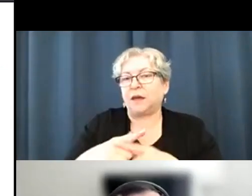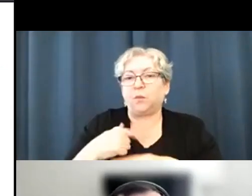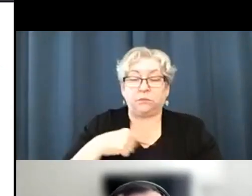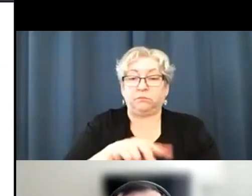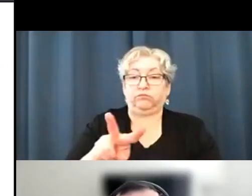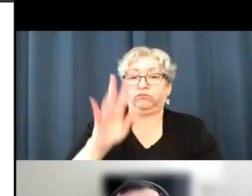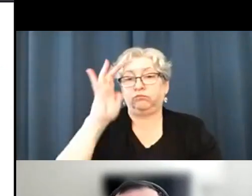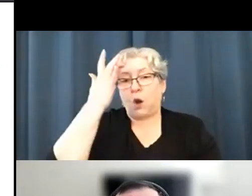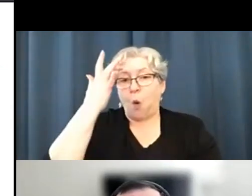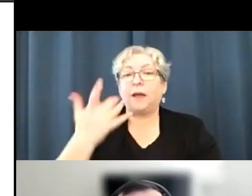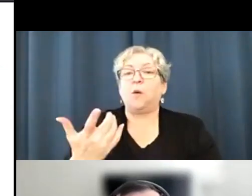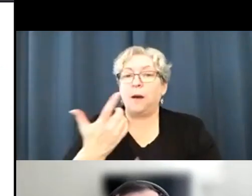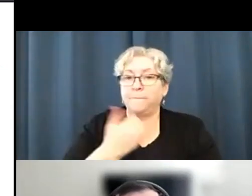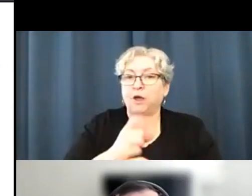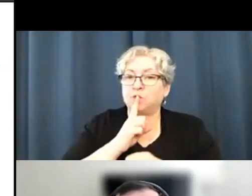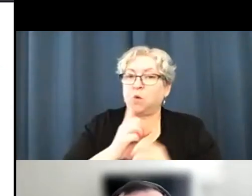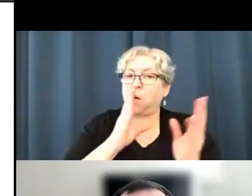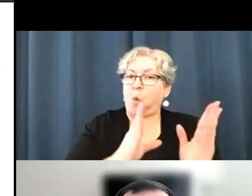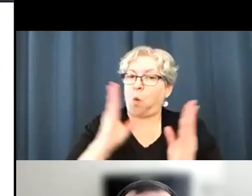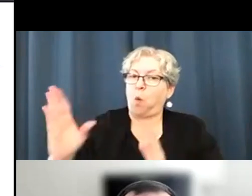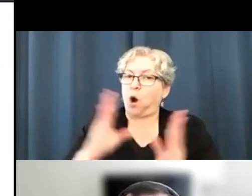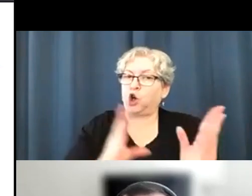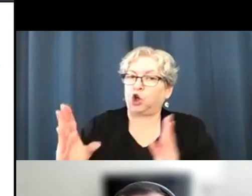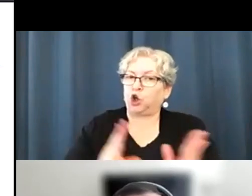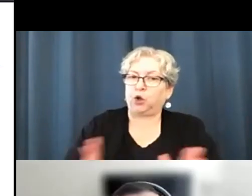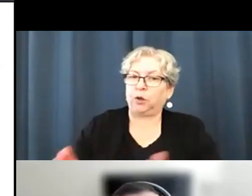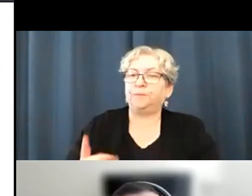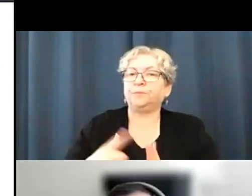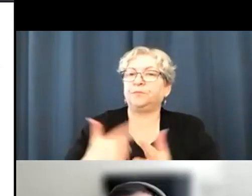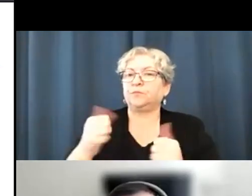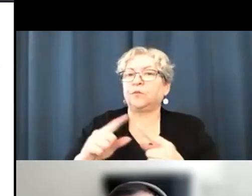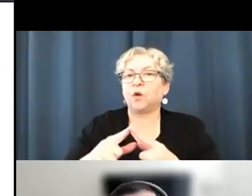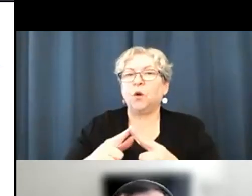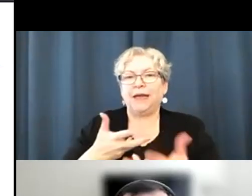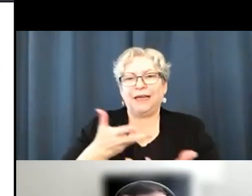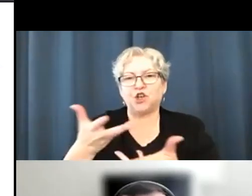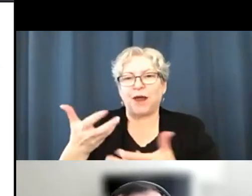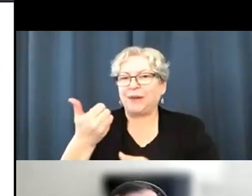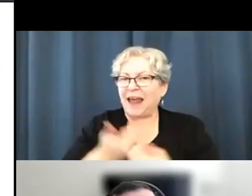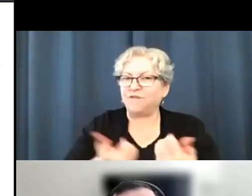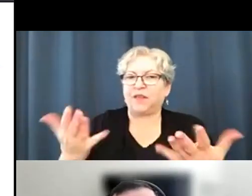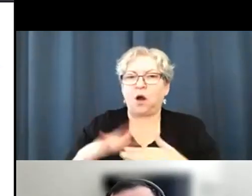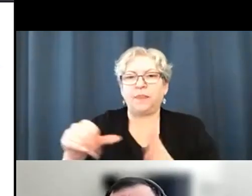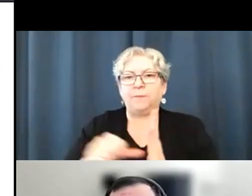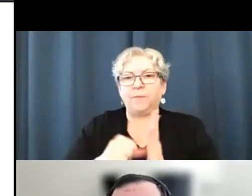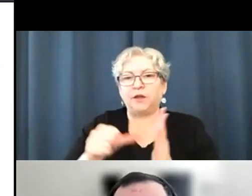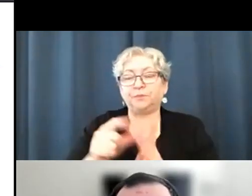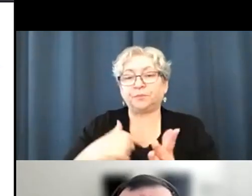So, we wanna make sure the order makes sense. And then we're just gonna try to interact with everything on the page. So, if we have buttons, if we have links,